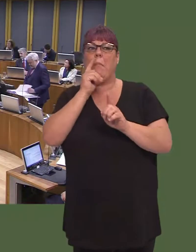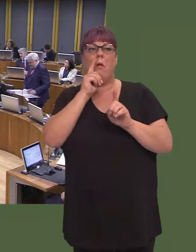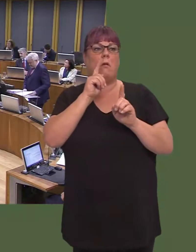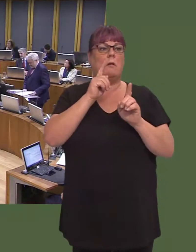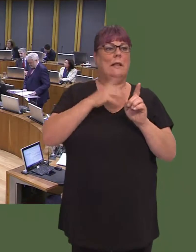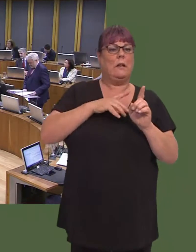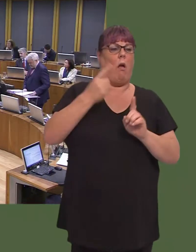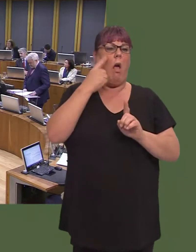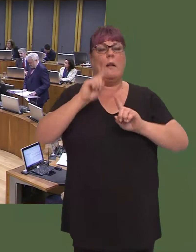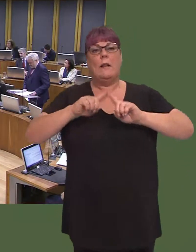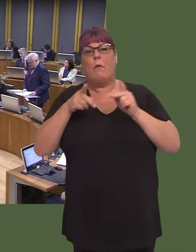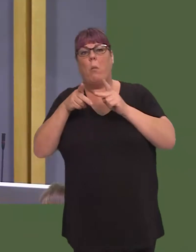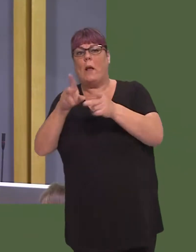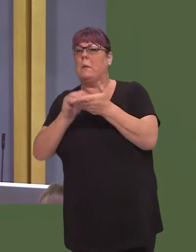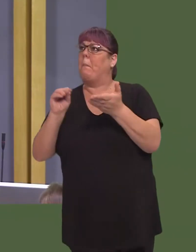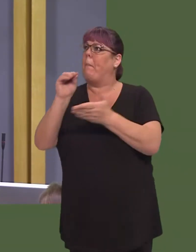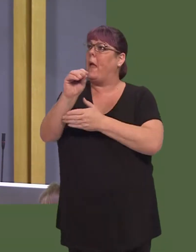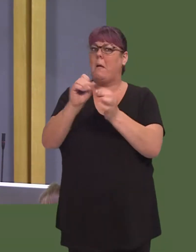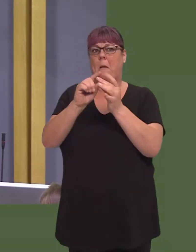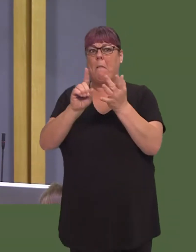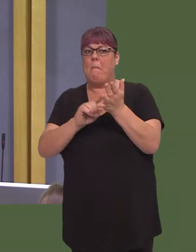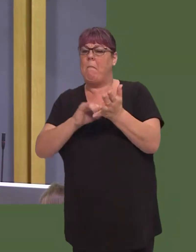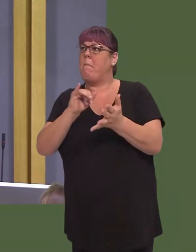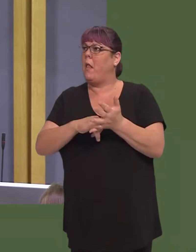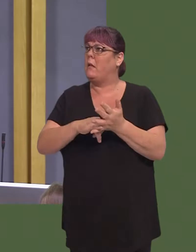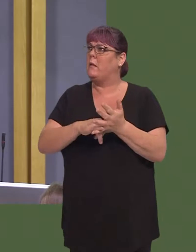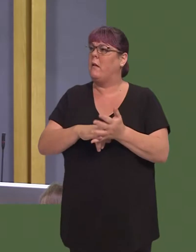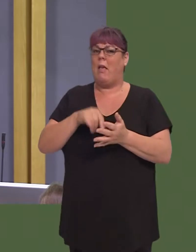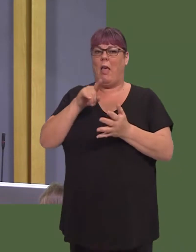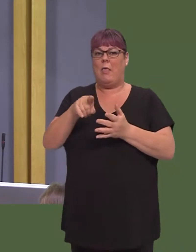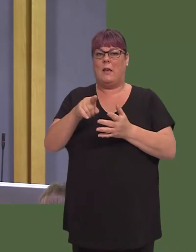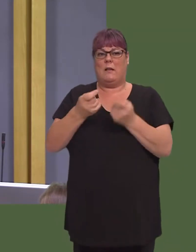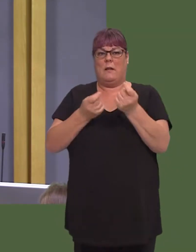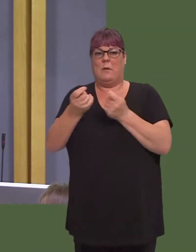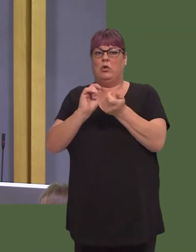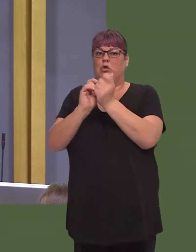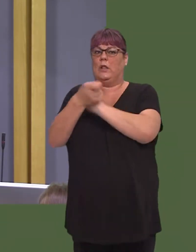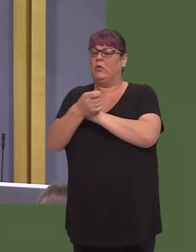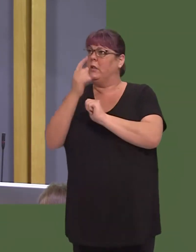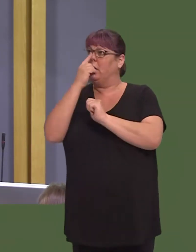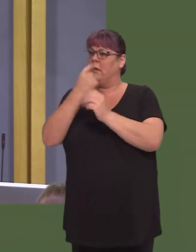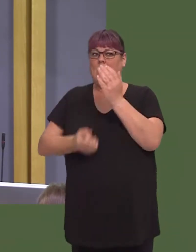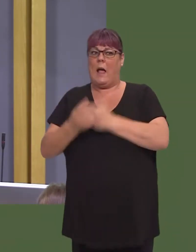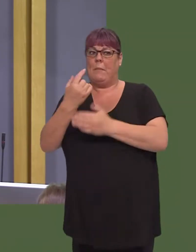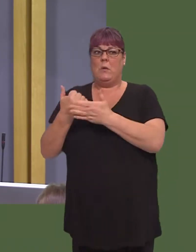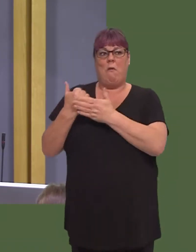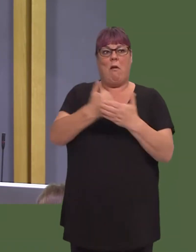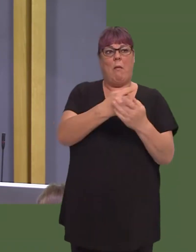of course, which affects all of the UK, and that's the issue of what's being done with migration. Students feel unwelcome. Certainly, that's something I've picked up many, many